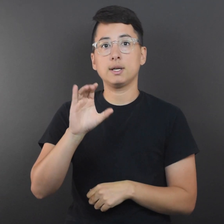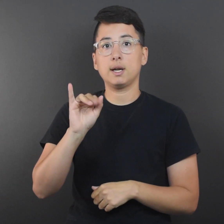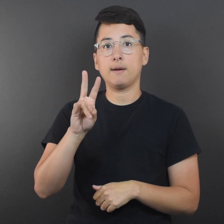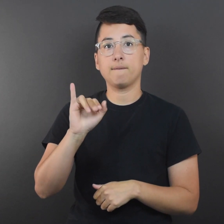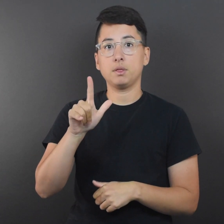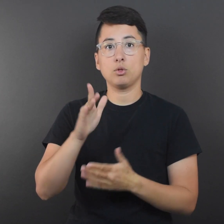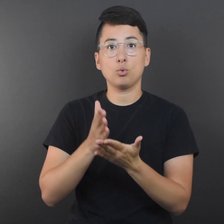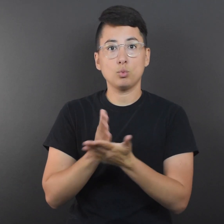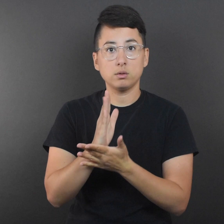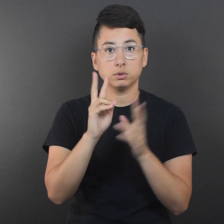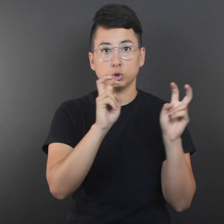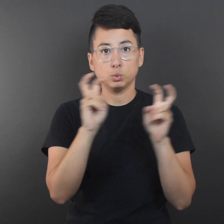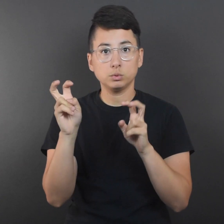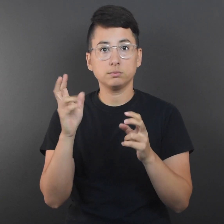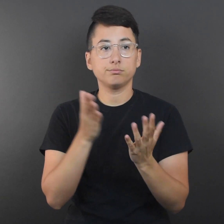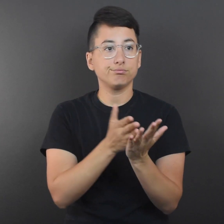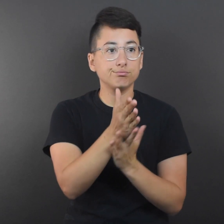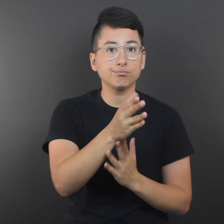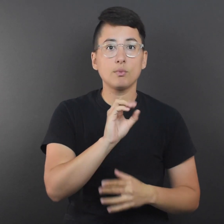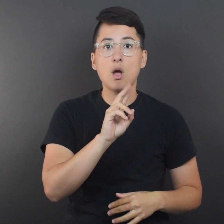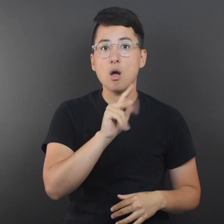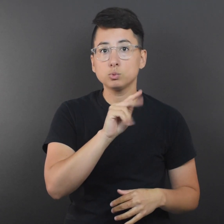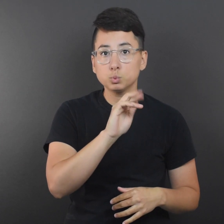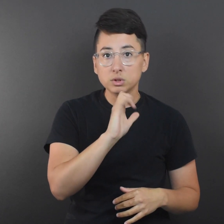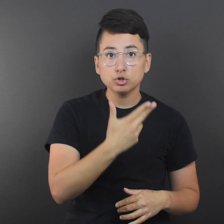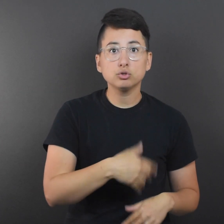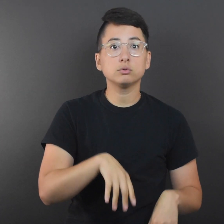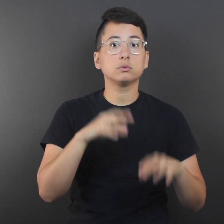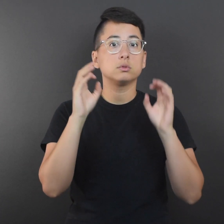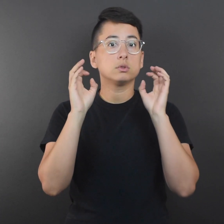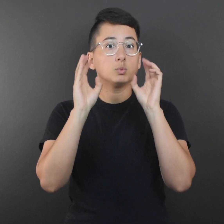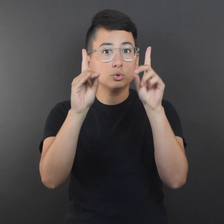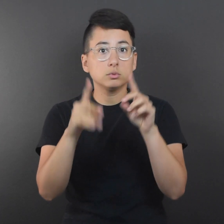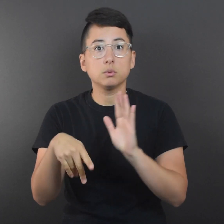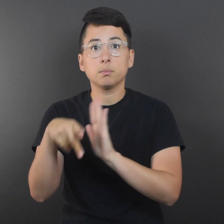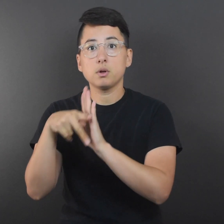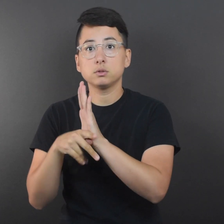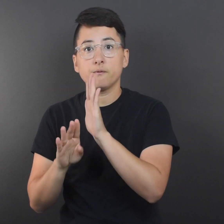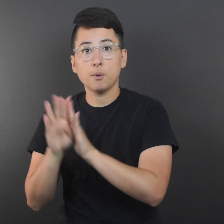education, and policy development around the Minnesota Human Rights Act.